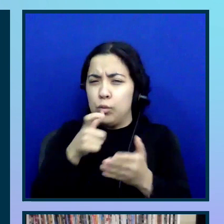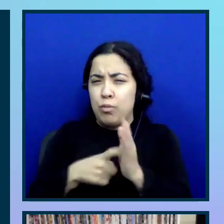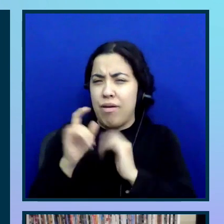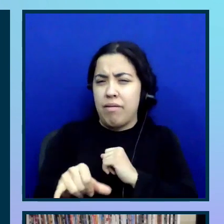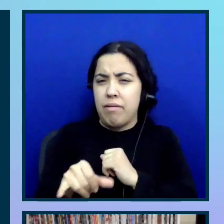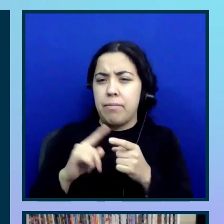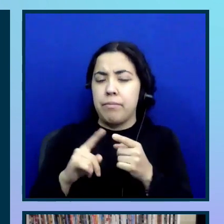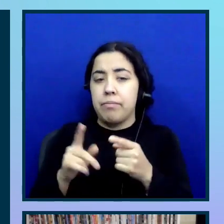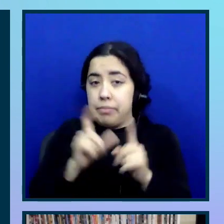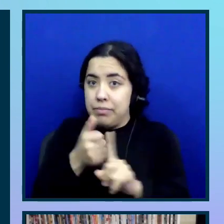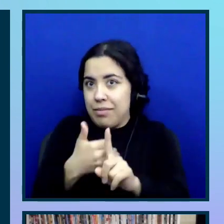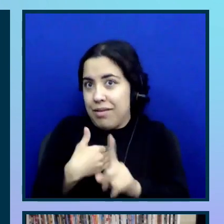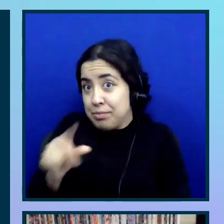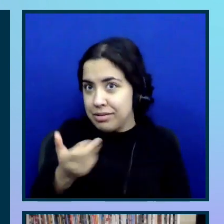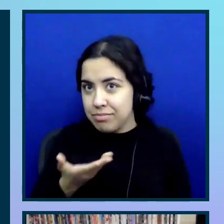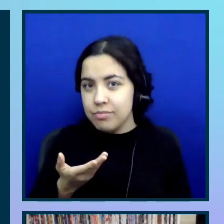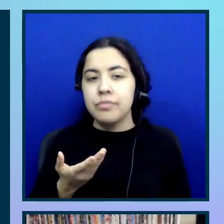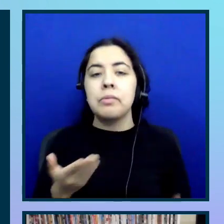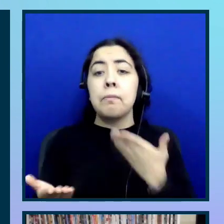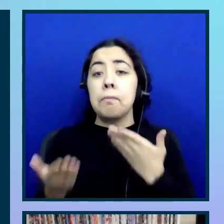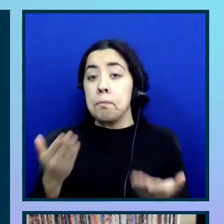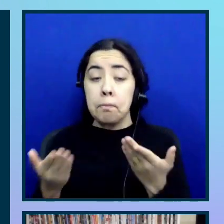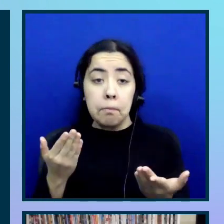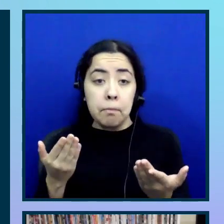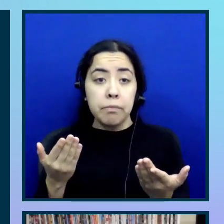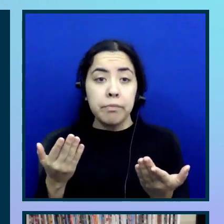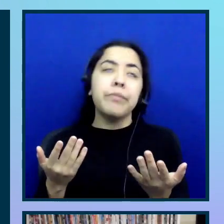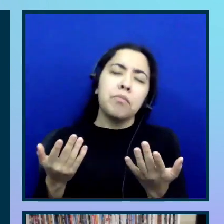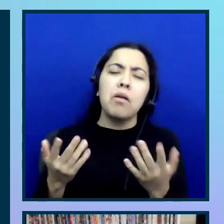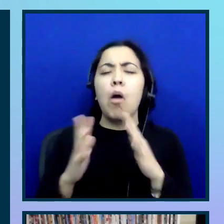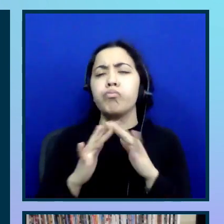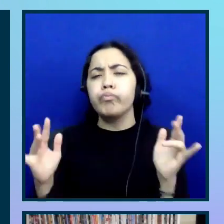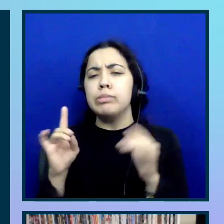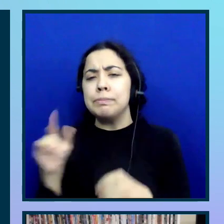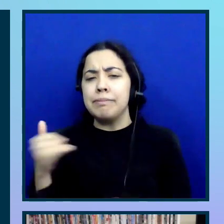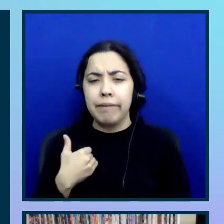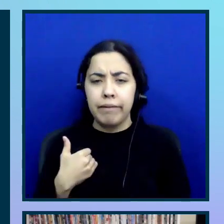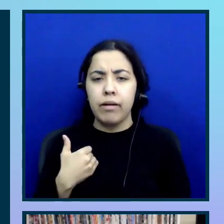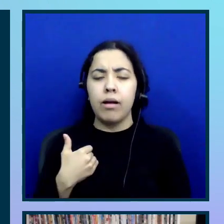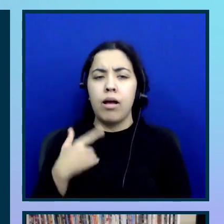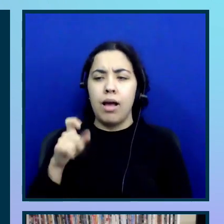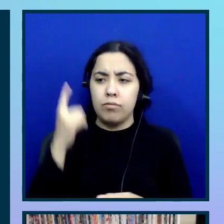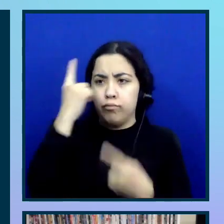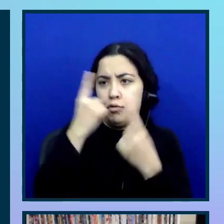People with disabilities, and there may be, there are many types of disabilities, which need to be taken into consideration